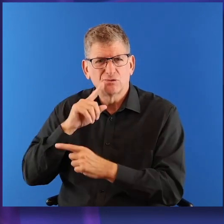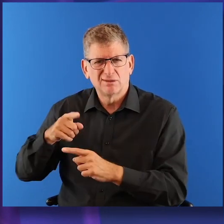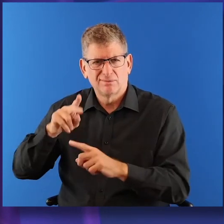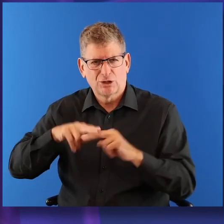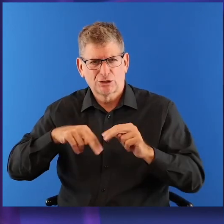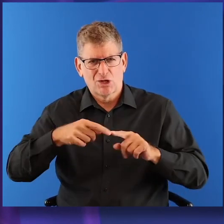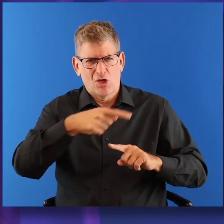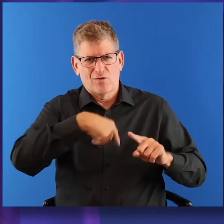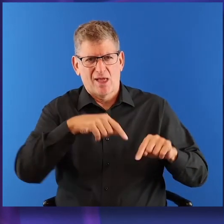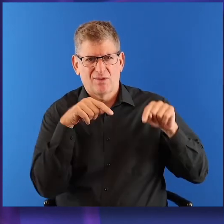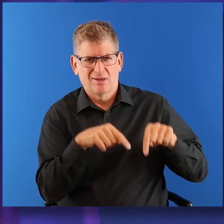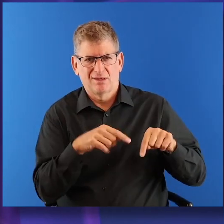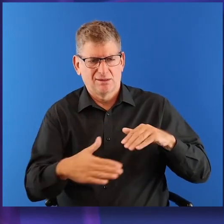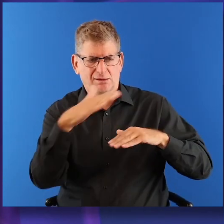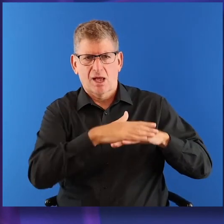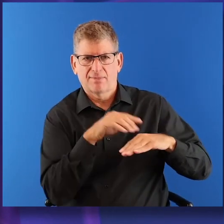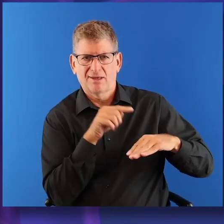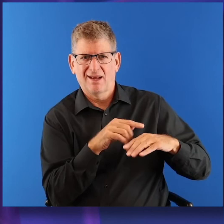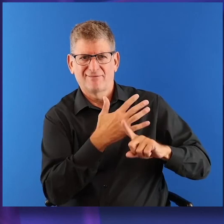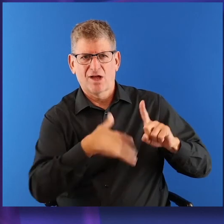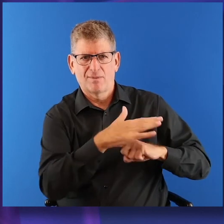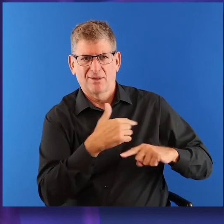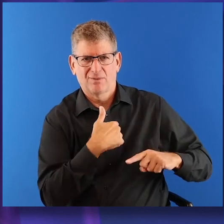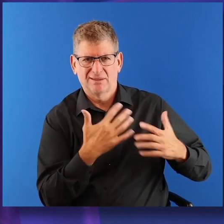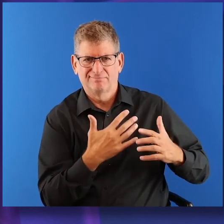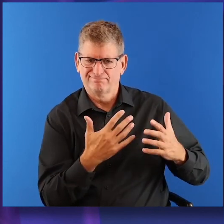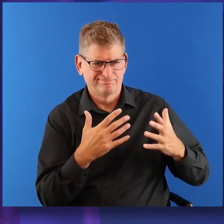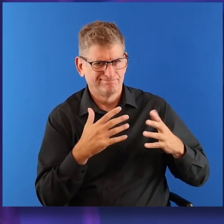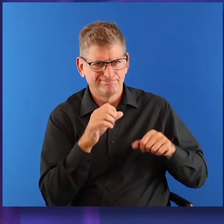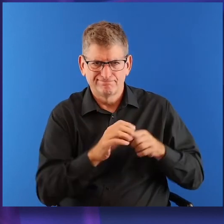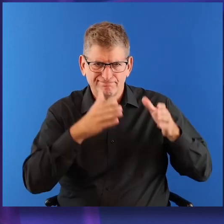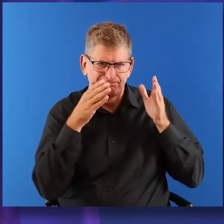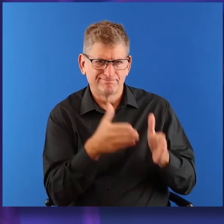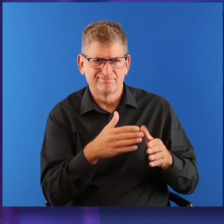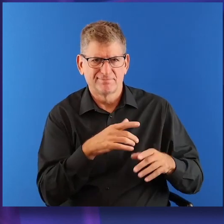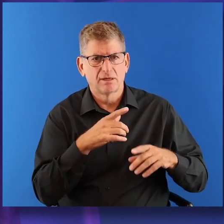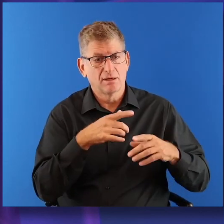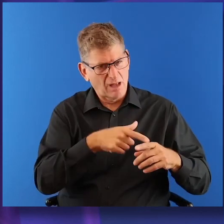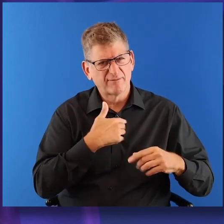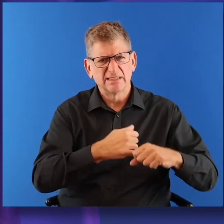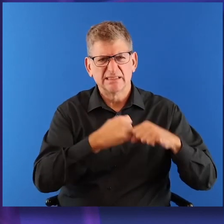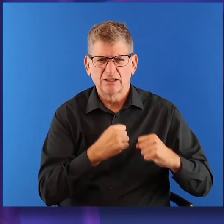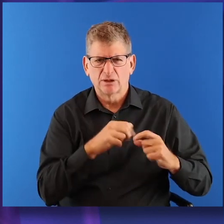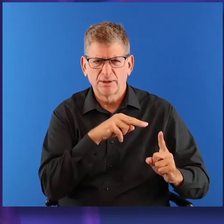that we've doubled down from a security perspective, it uses the same hosting architectures that we